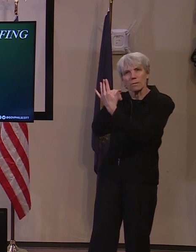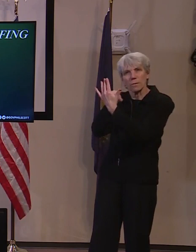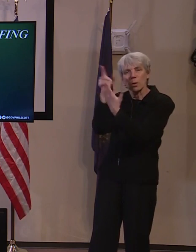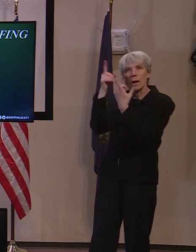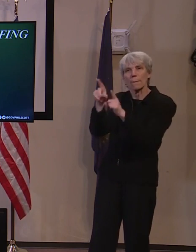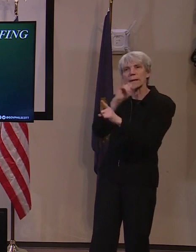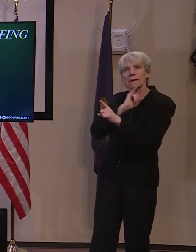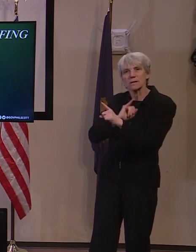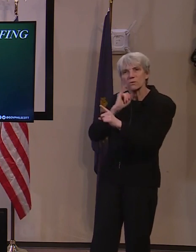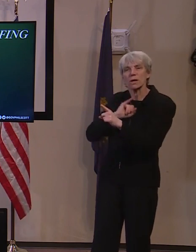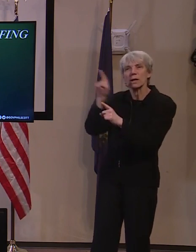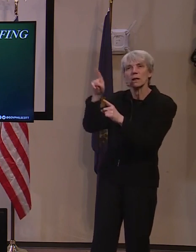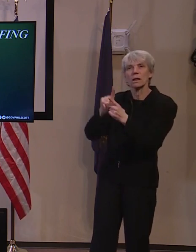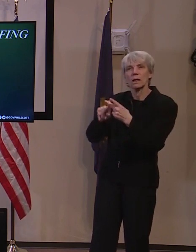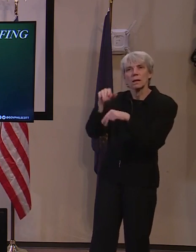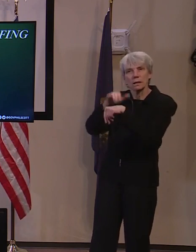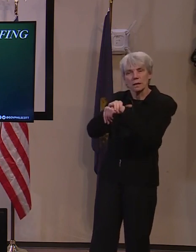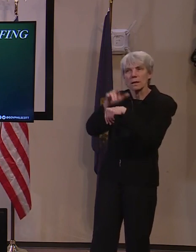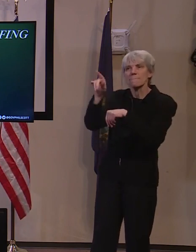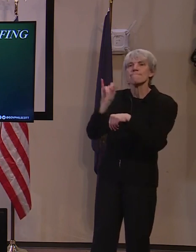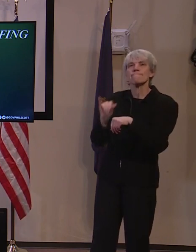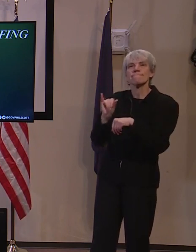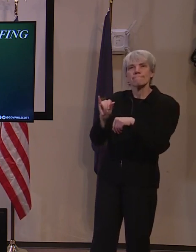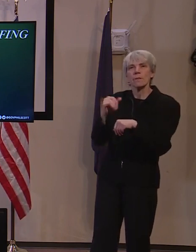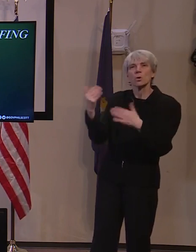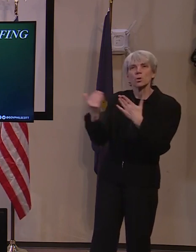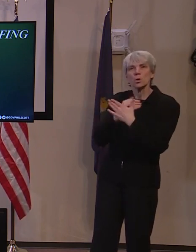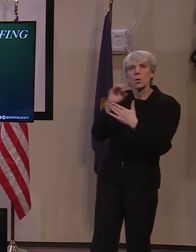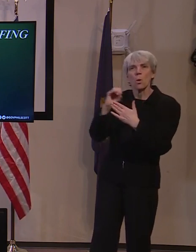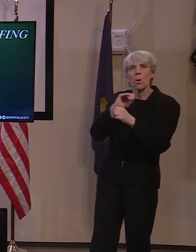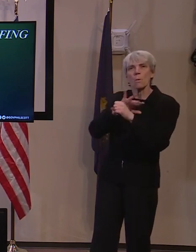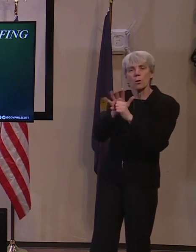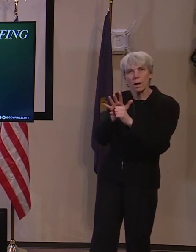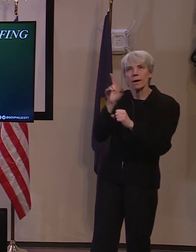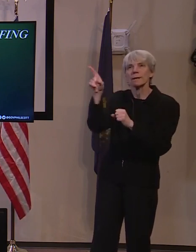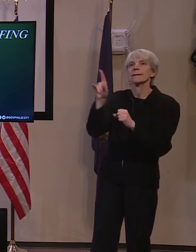omicron variant, and it shows that there is loss of protection from